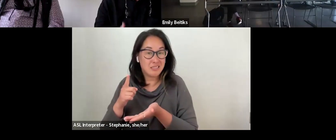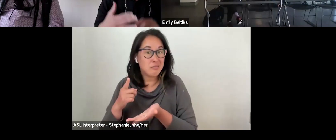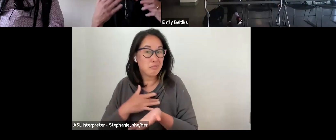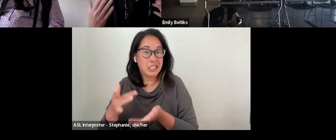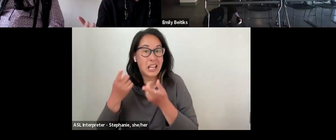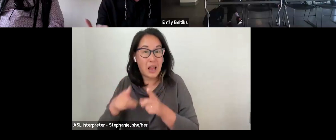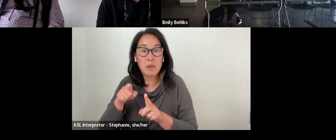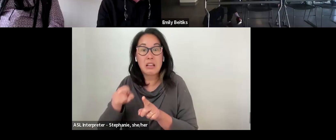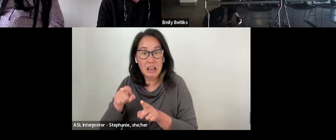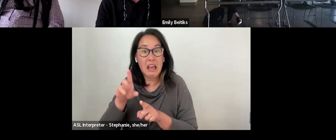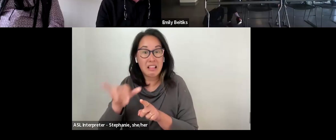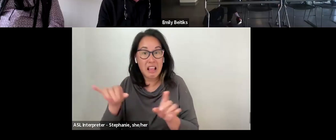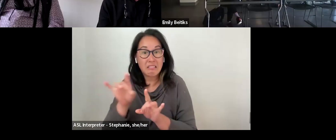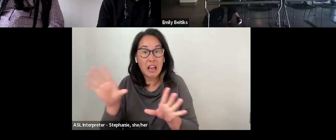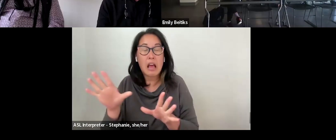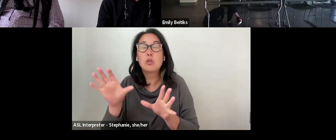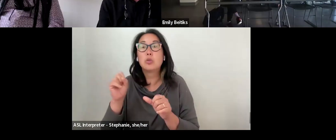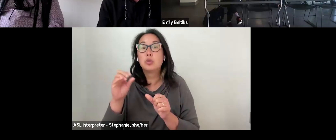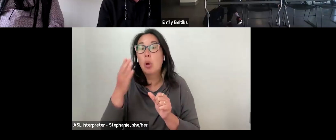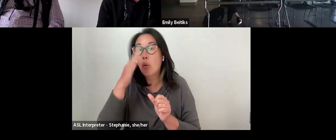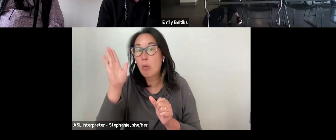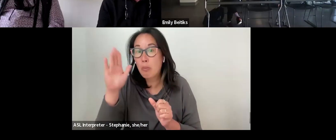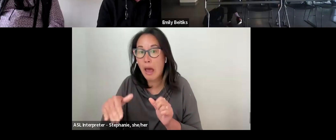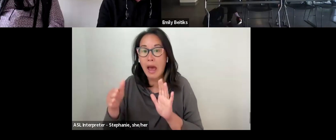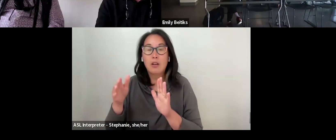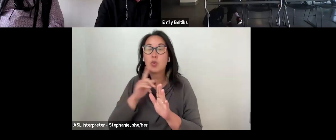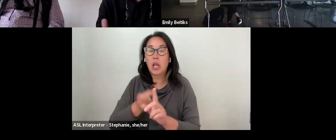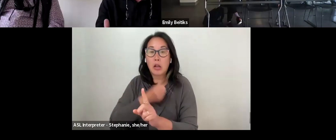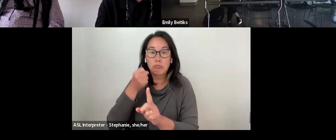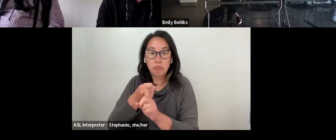a spectacular death that's unexpected that can't be kept undercover.